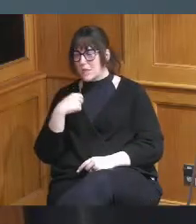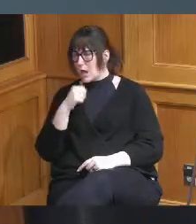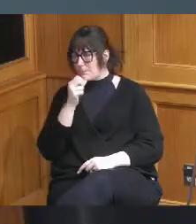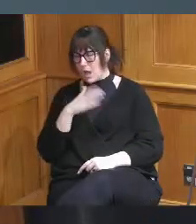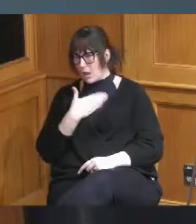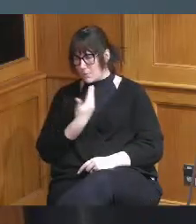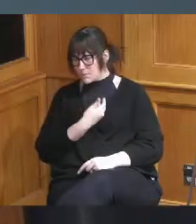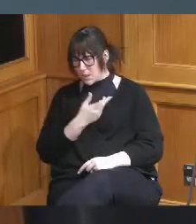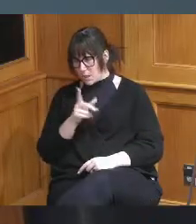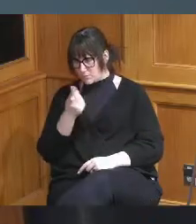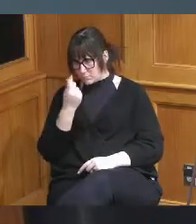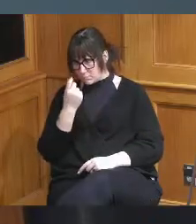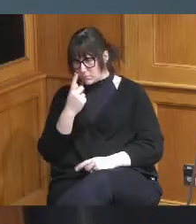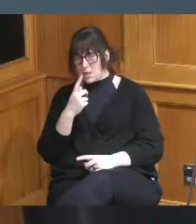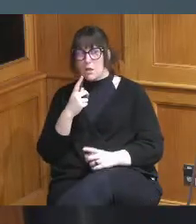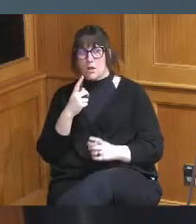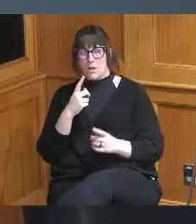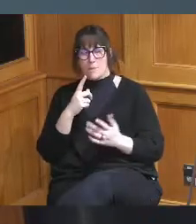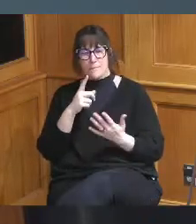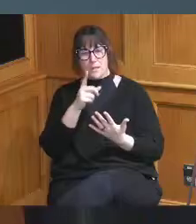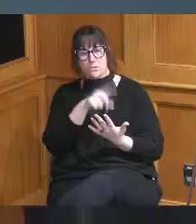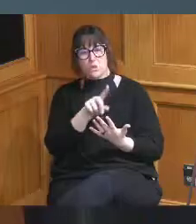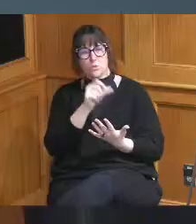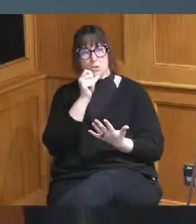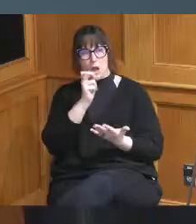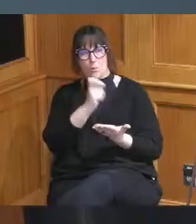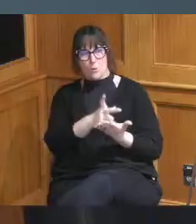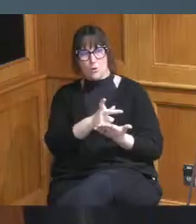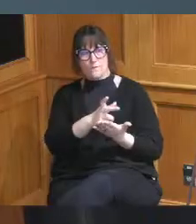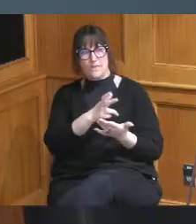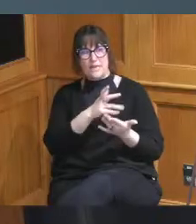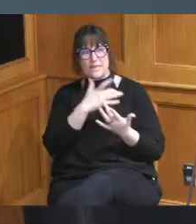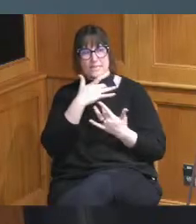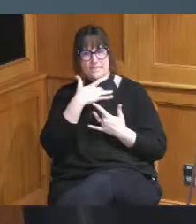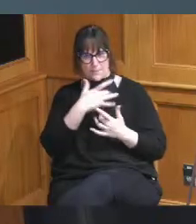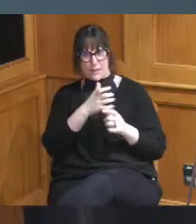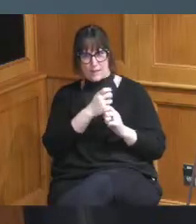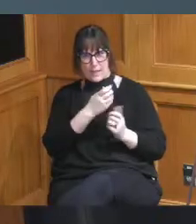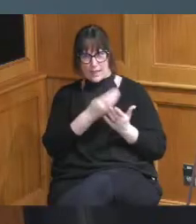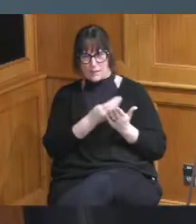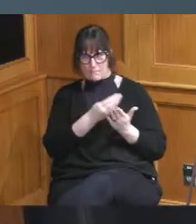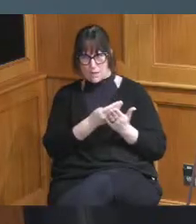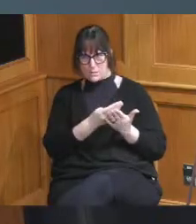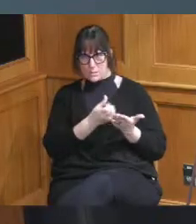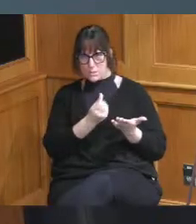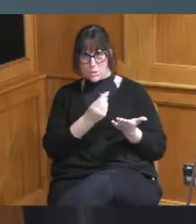because the ones that were not approved normally get most of the funding so I'm not happy about it